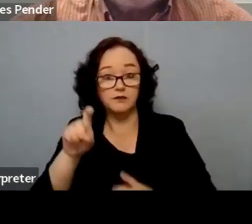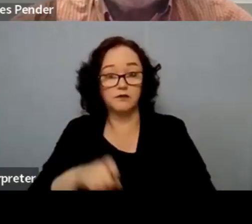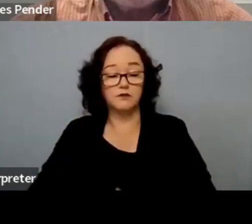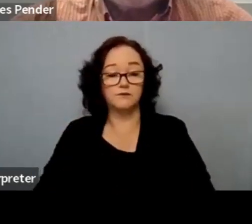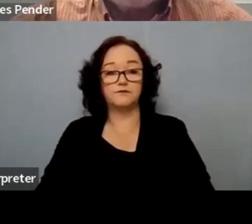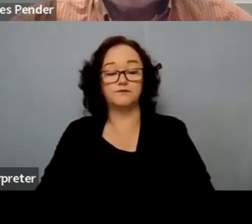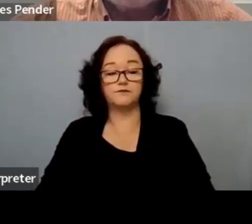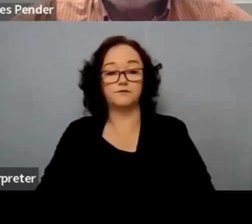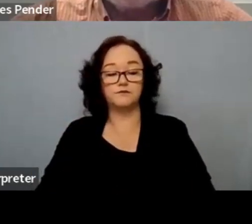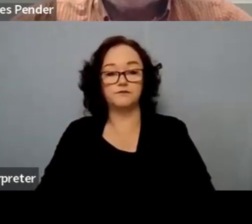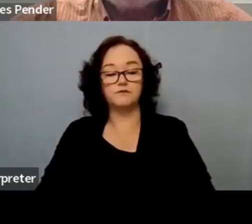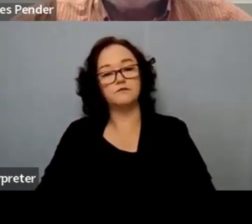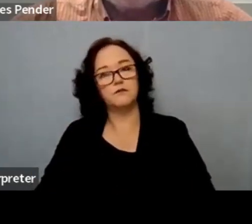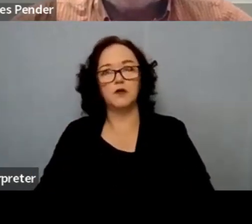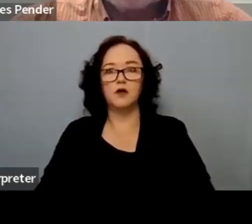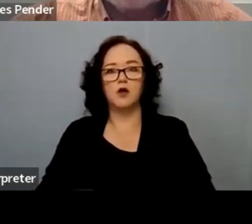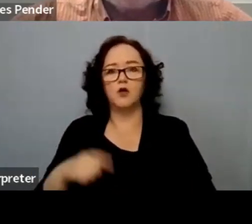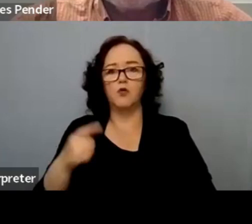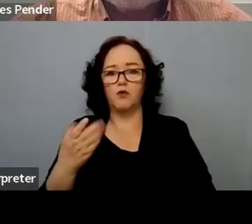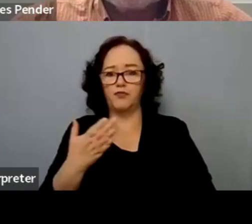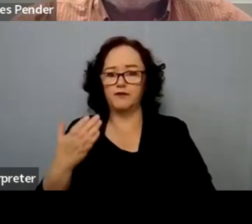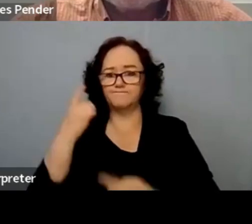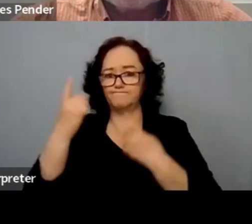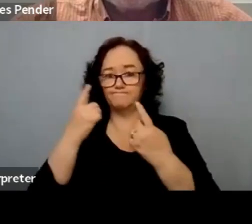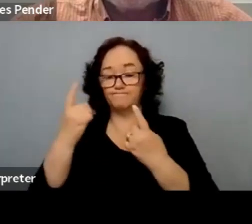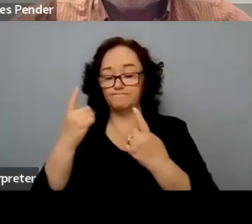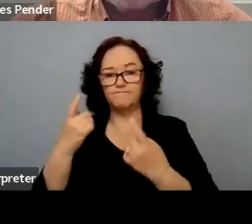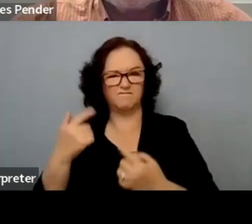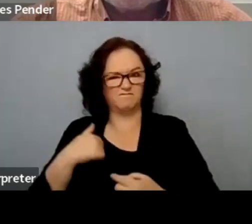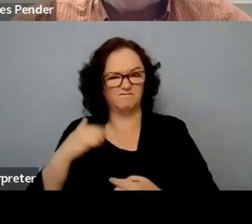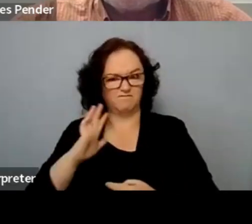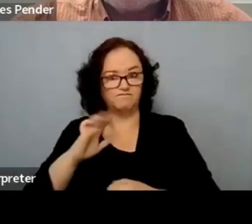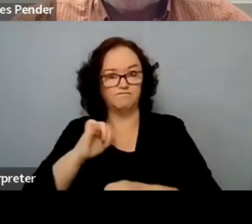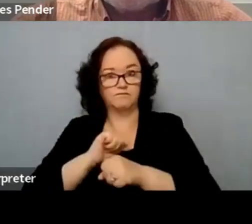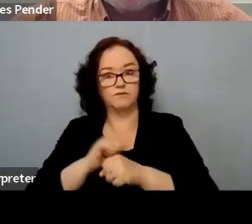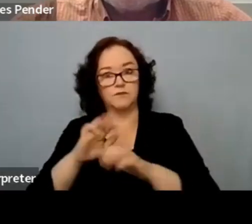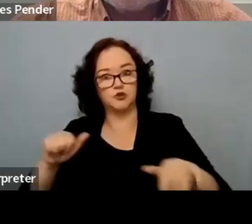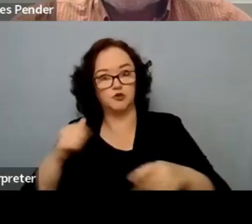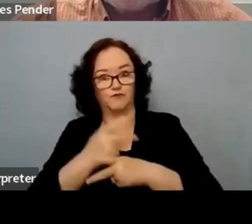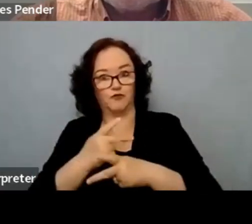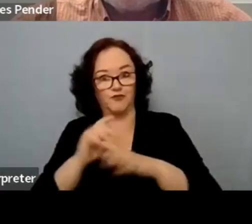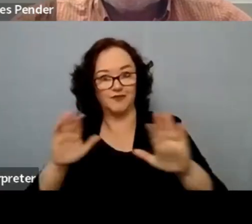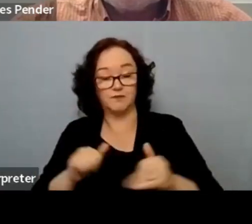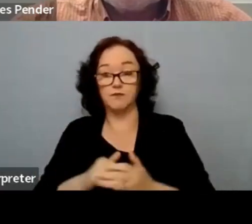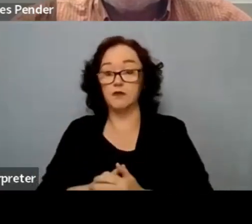thing to consider I know having worked in child welfare is sometimes when something new comes along, and it feels like